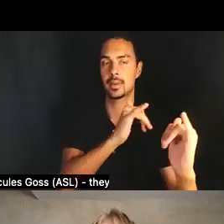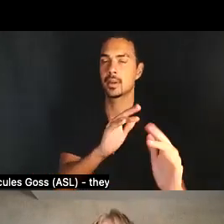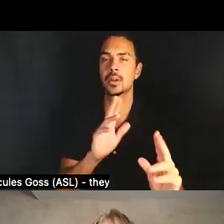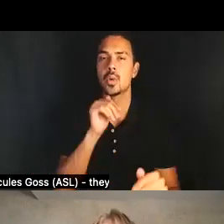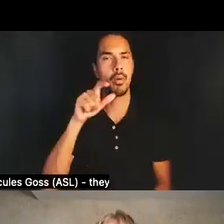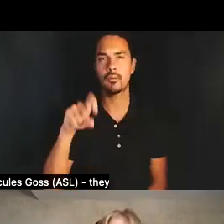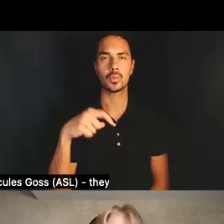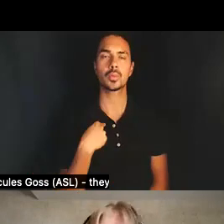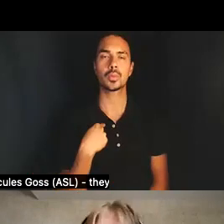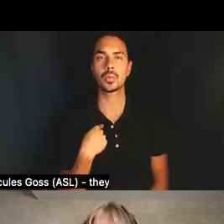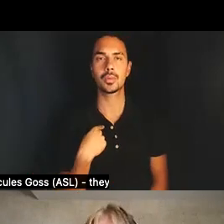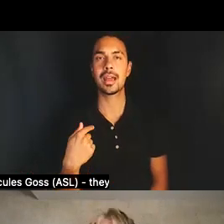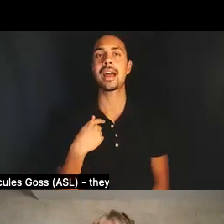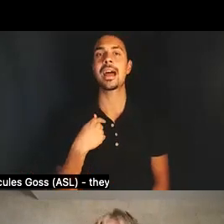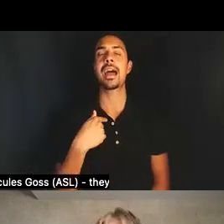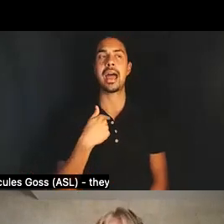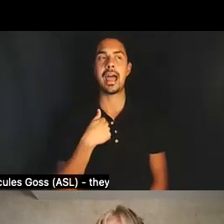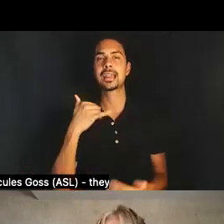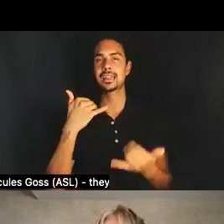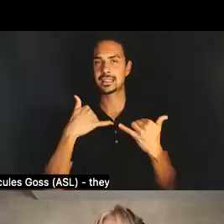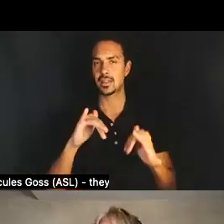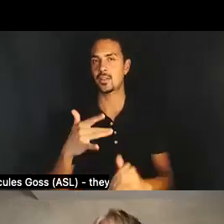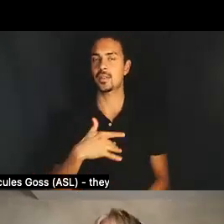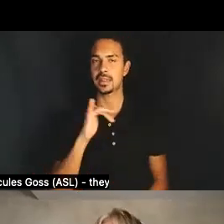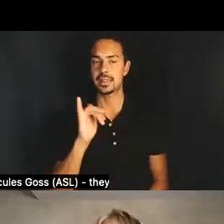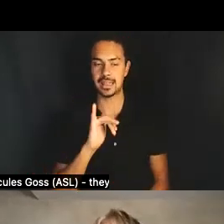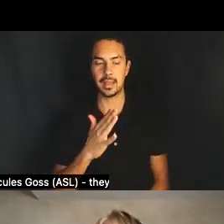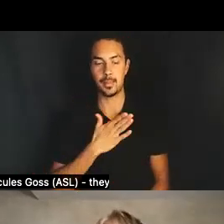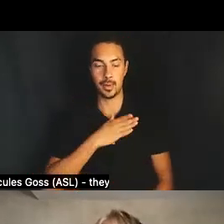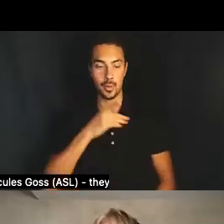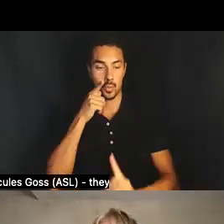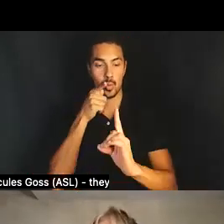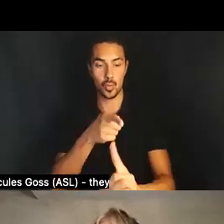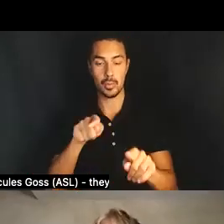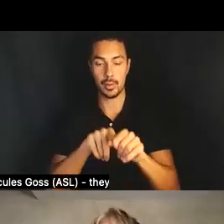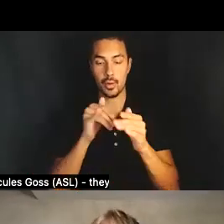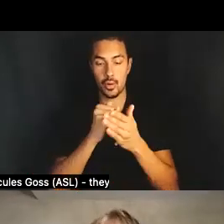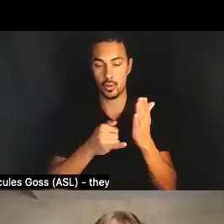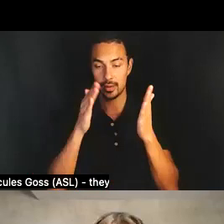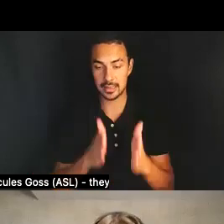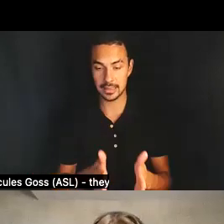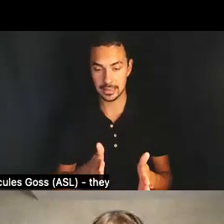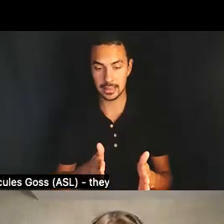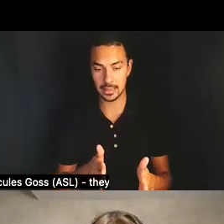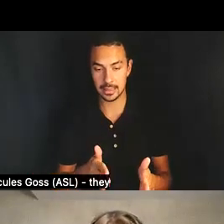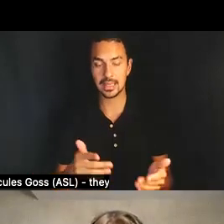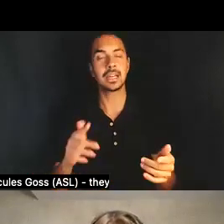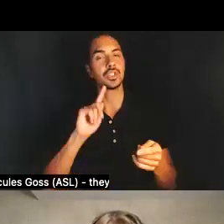work after other people in order for me to feel I am still, you know, furthering my goals as an artist